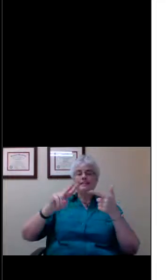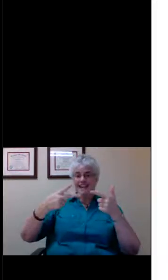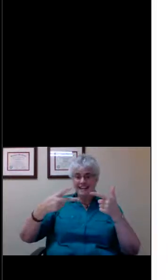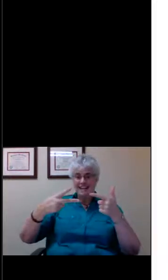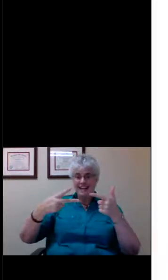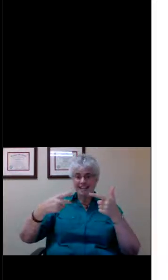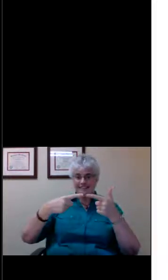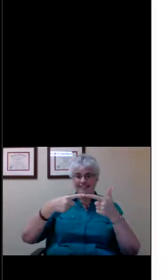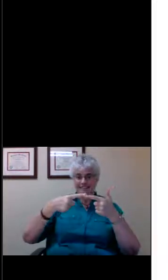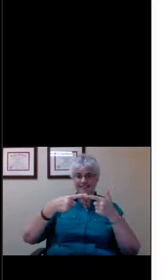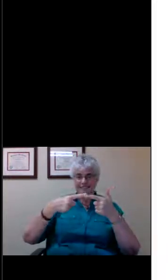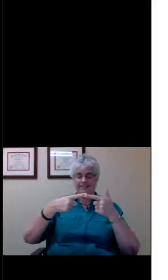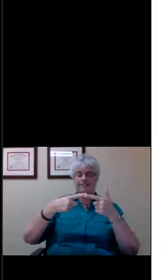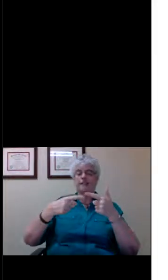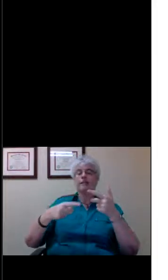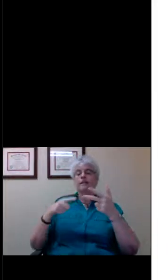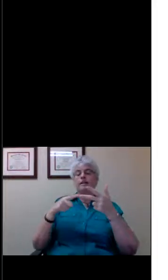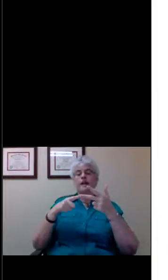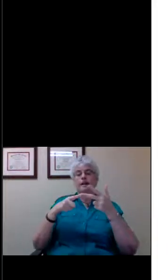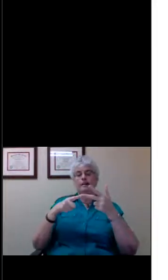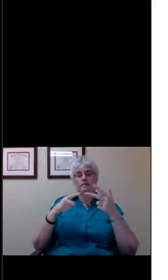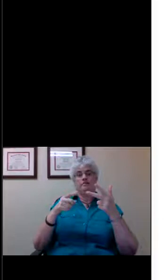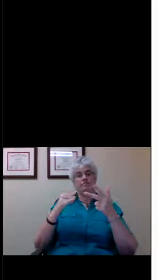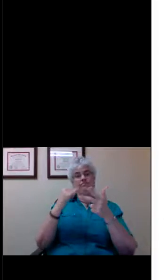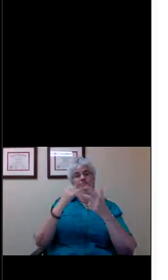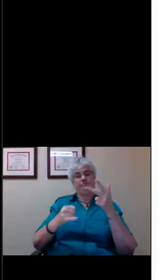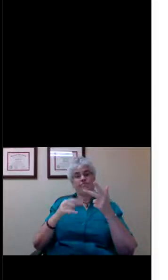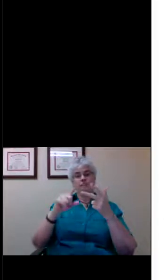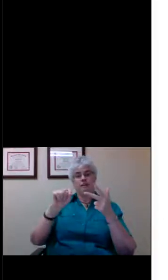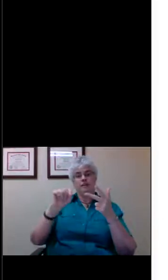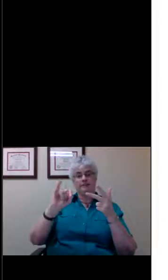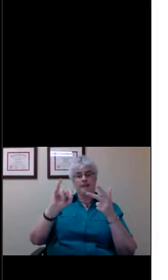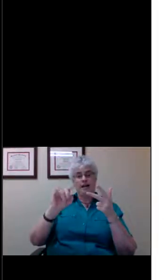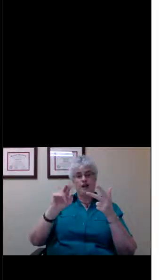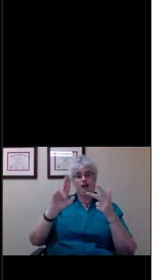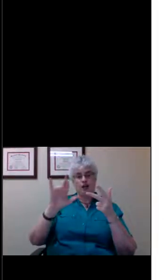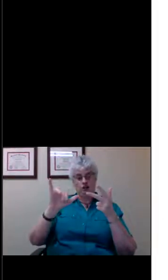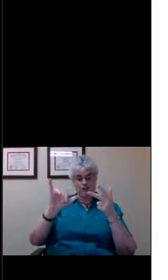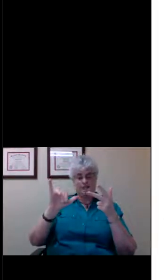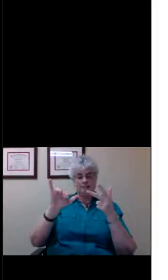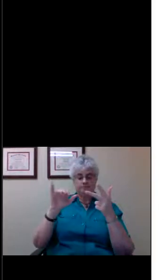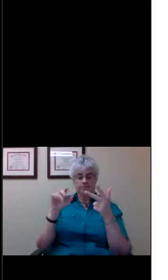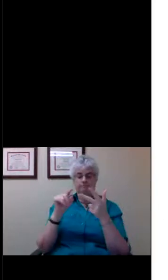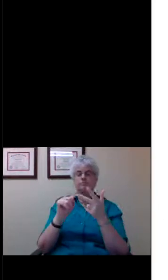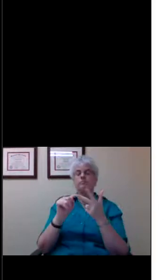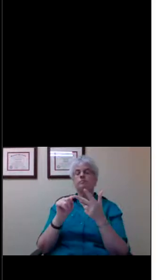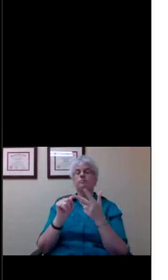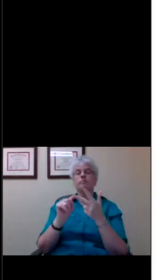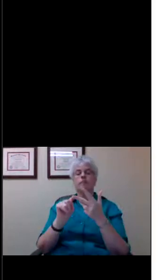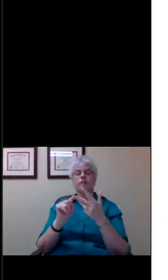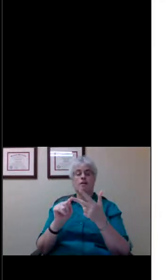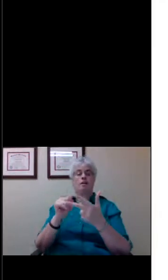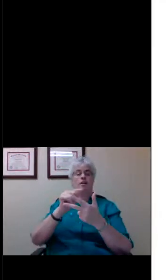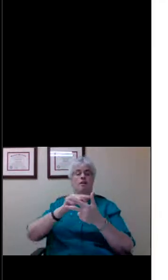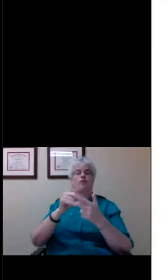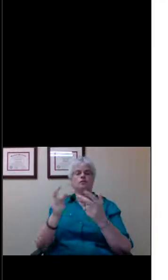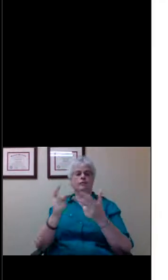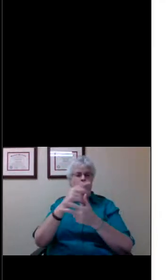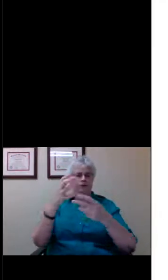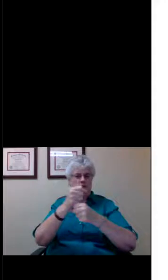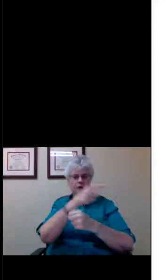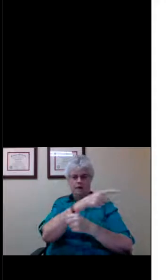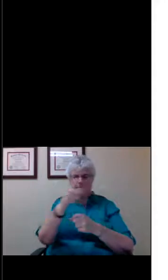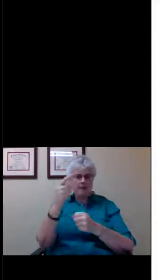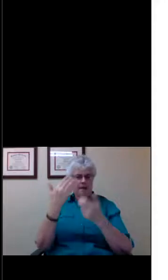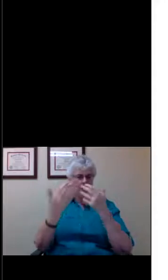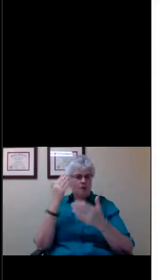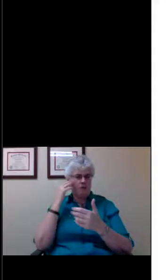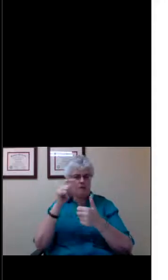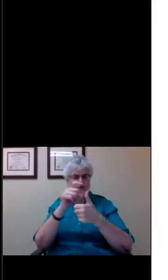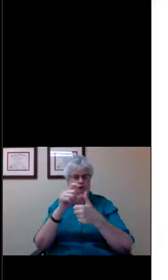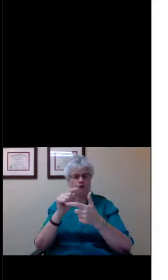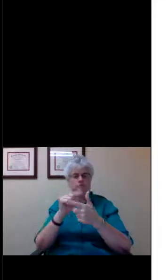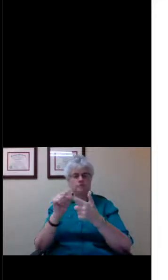there's primary, there's secondary, and then the the final, the tertiary, part of